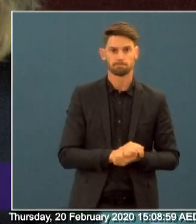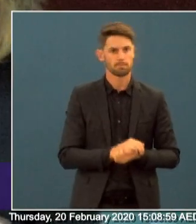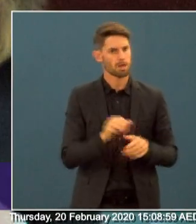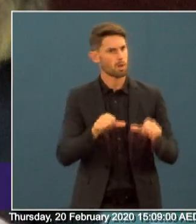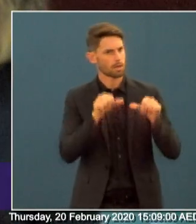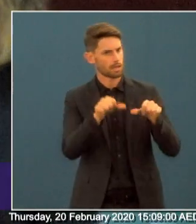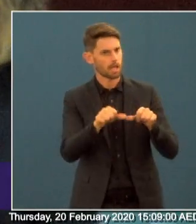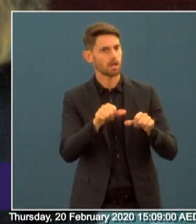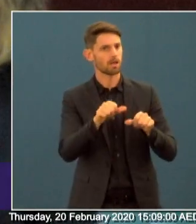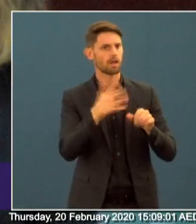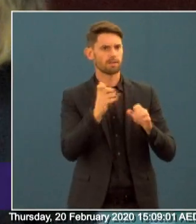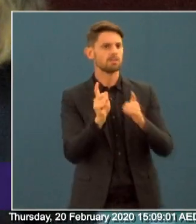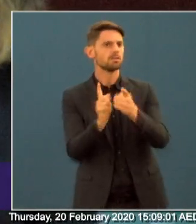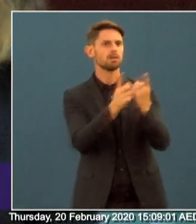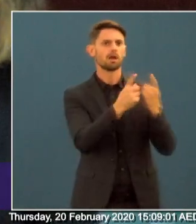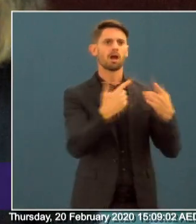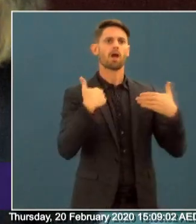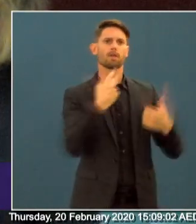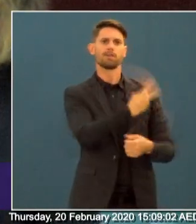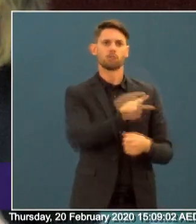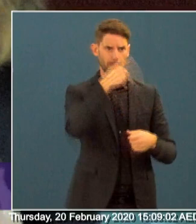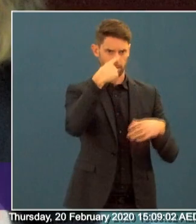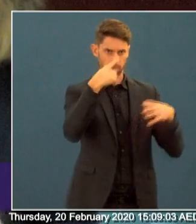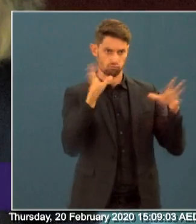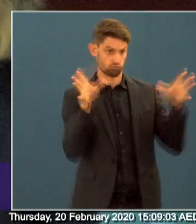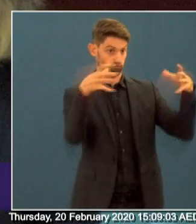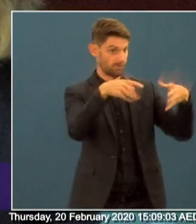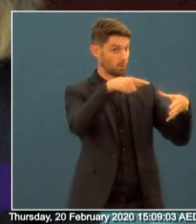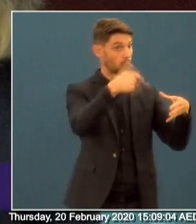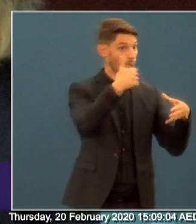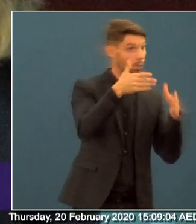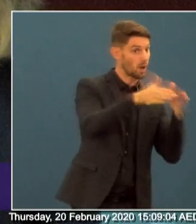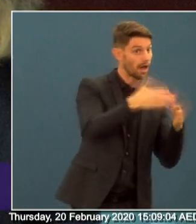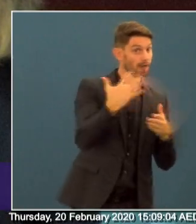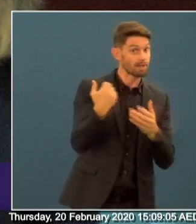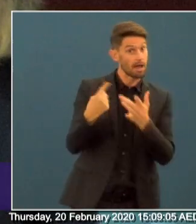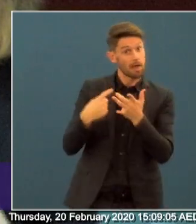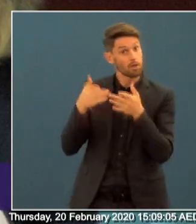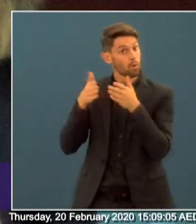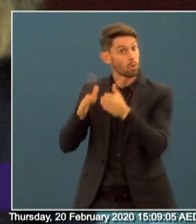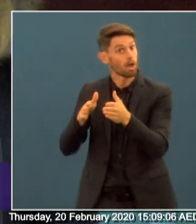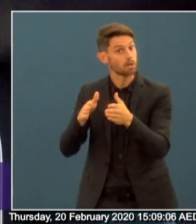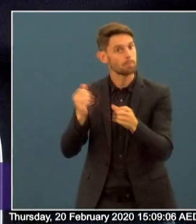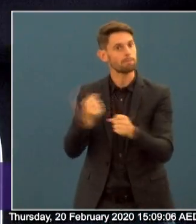having multidisciplinary teams is one way to do it. Are there other approaches that can be taken to properly integrate and